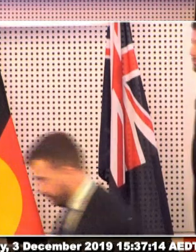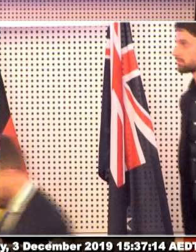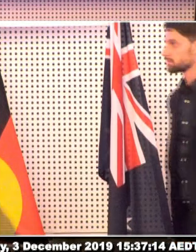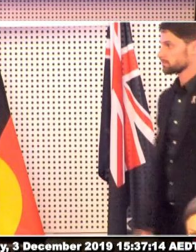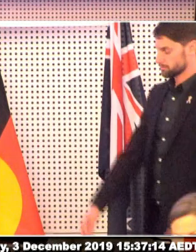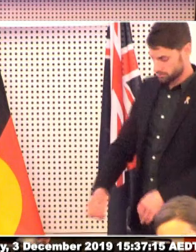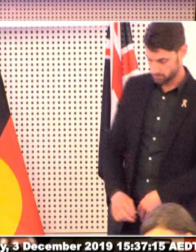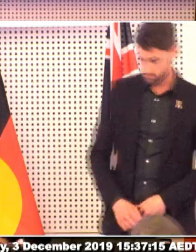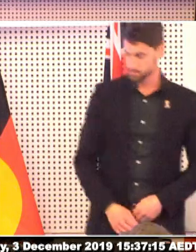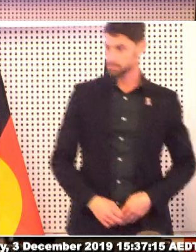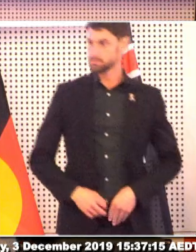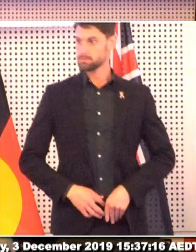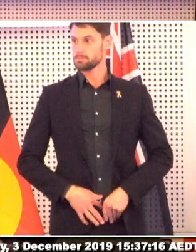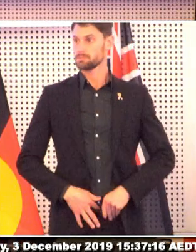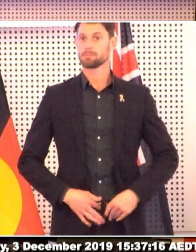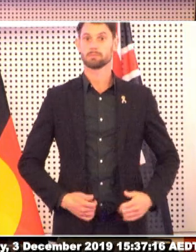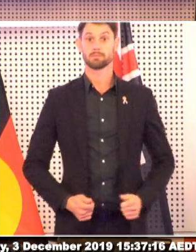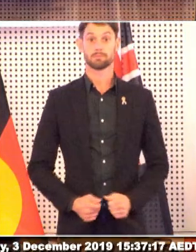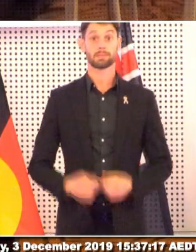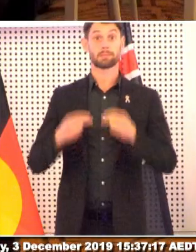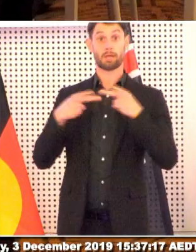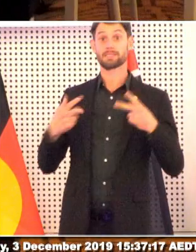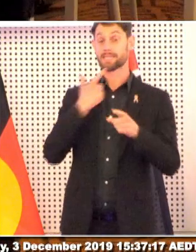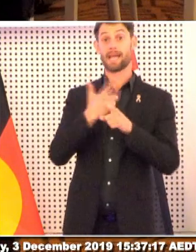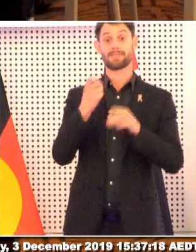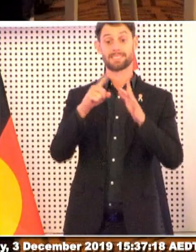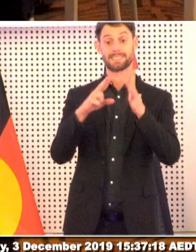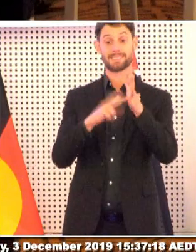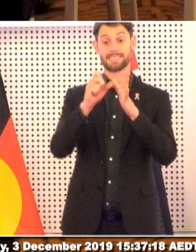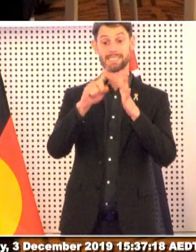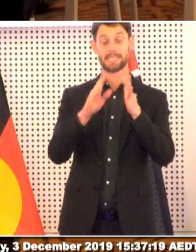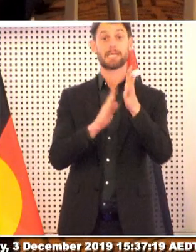Ms Eastman. Commissioner, we have two witnesses, Cindy Masterson and David Roche.